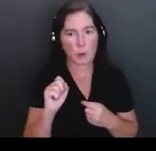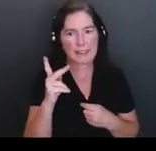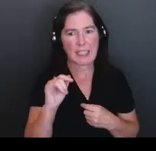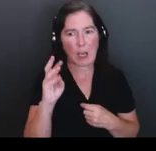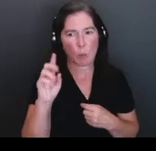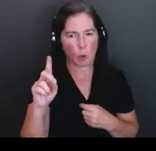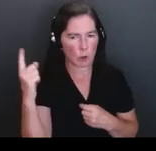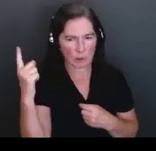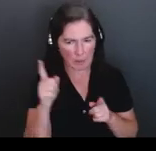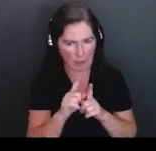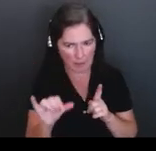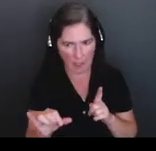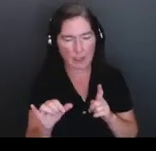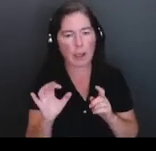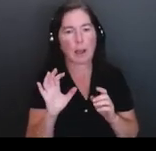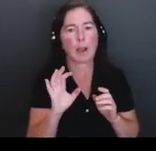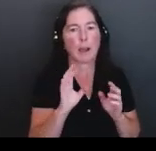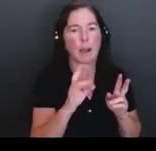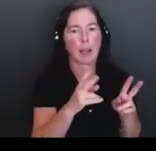I can also from here export grades to Excel. So this is where if for some reason you wanted a paper copy or you wanted to export it to Excel, just maybe it's easier for you to view on paper to